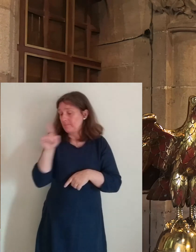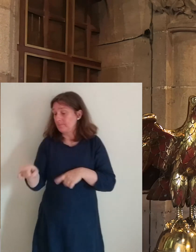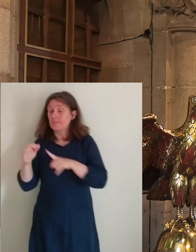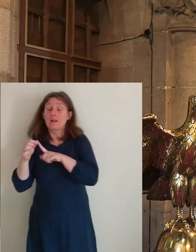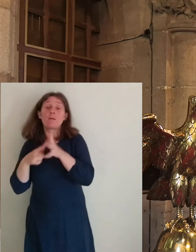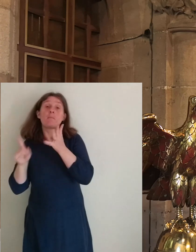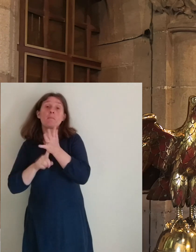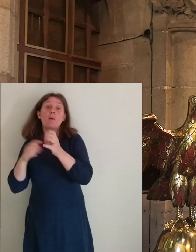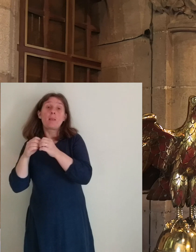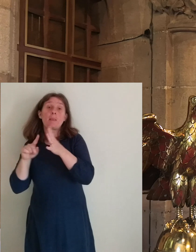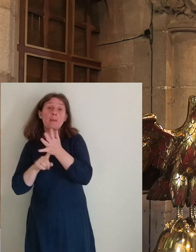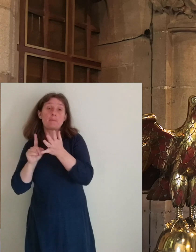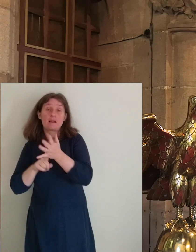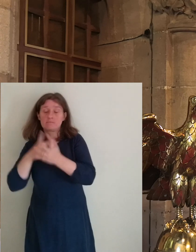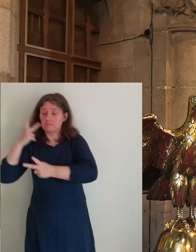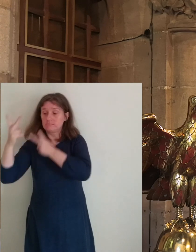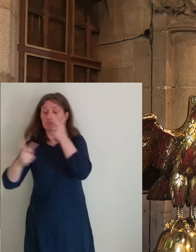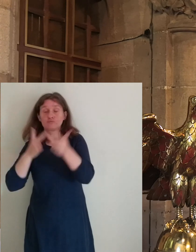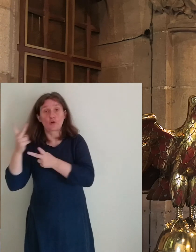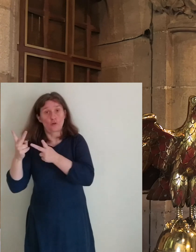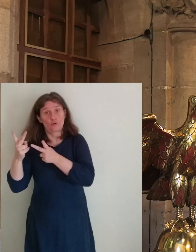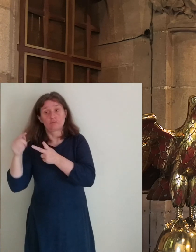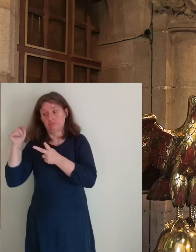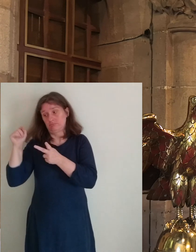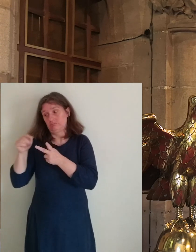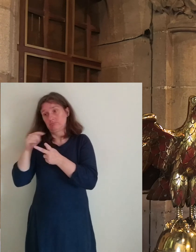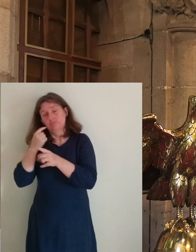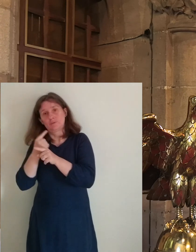song “Mend the Cracks of Gold” from, a rooftop in London.